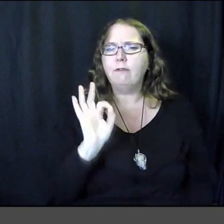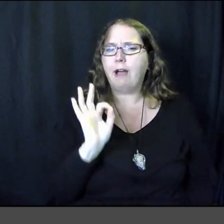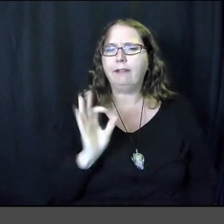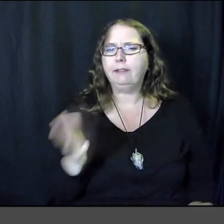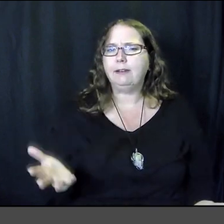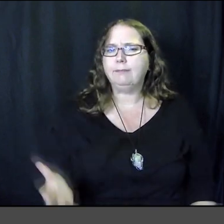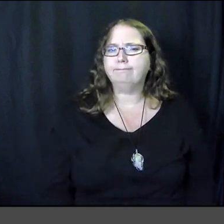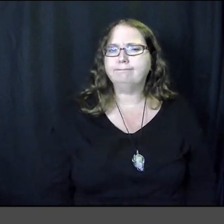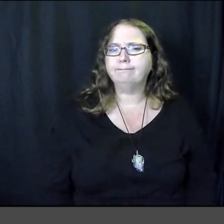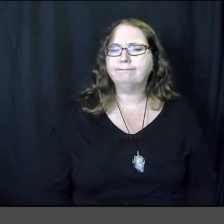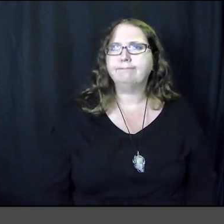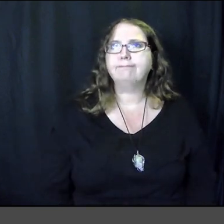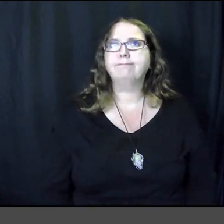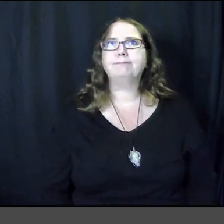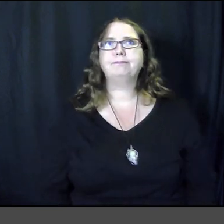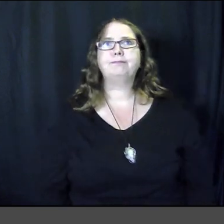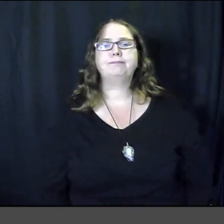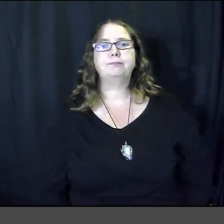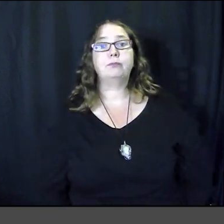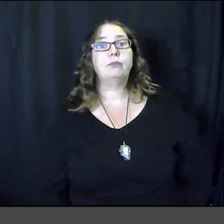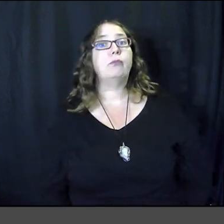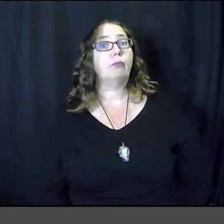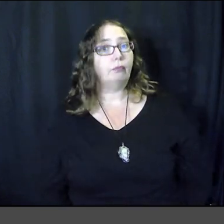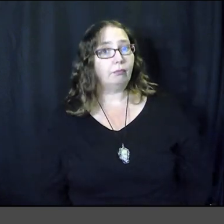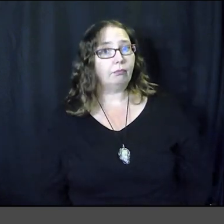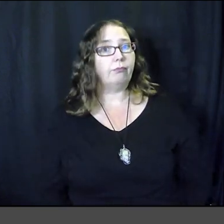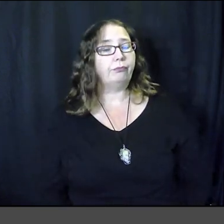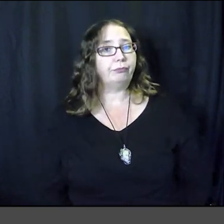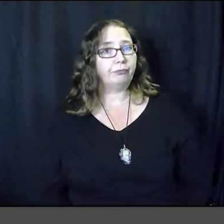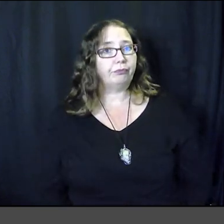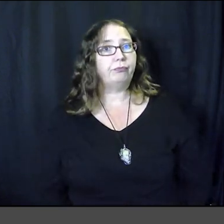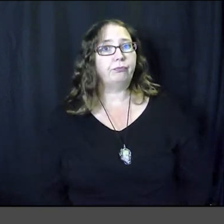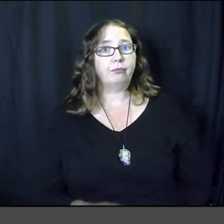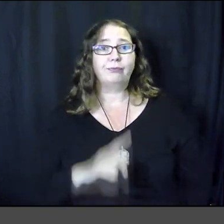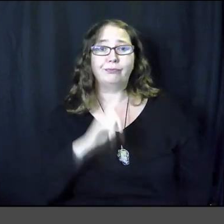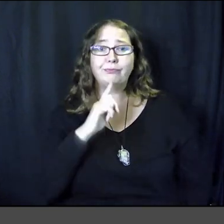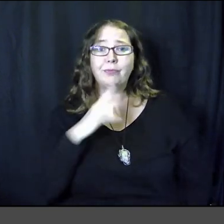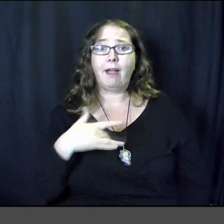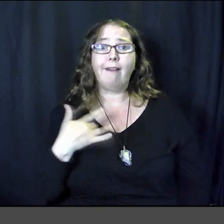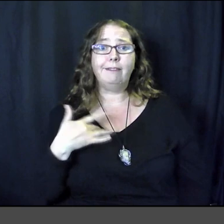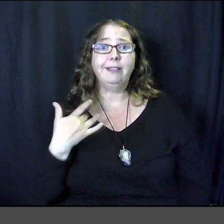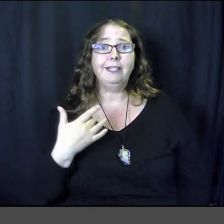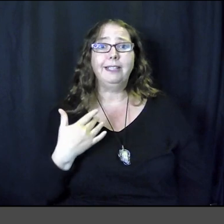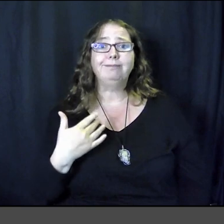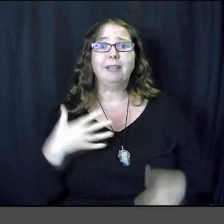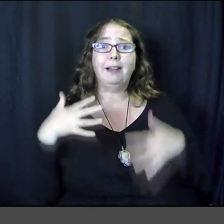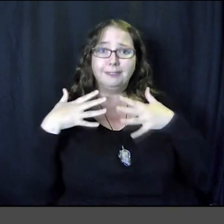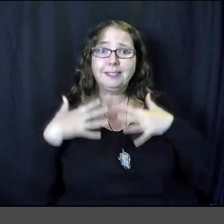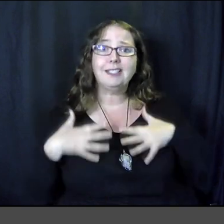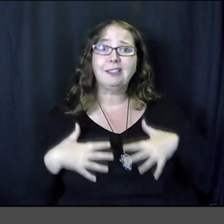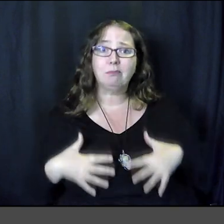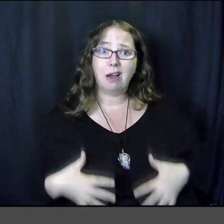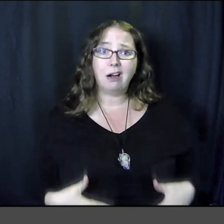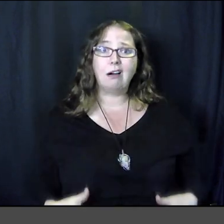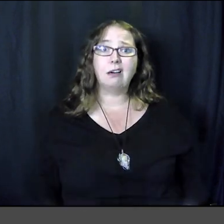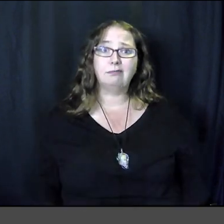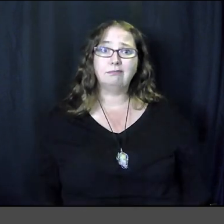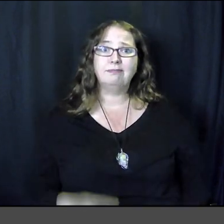I FIND INITIALLY A SENSE OF DESPAIR BECAUSE IT LOOKS SO BLEAK AND SO DARK, BUT THAT'S WHEN I REACH BACK